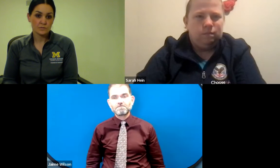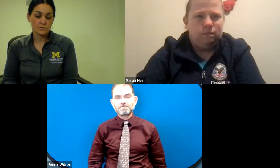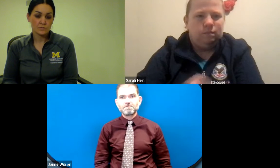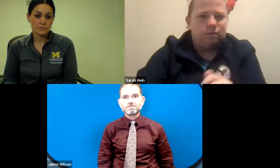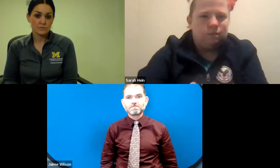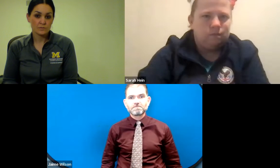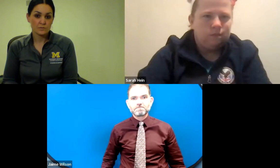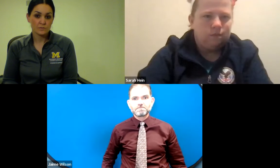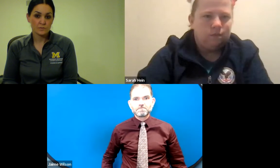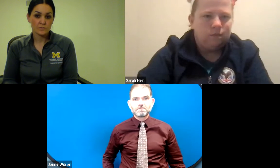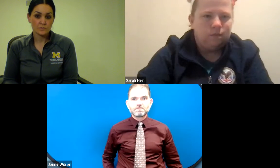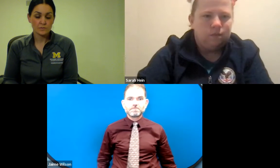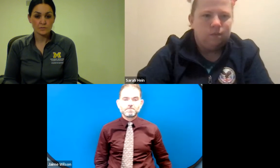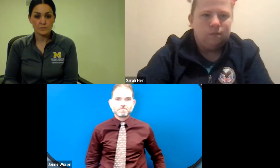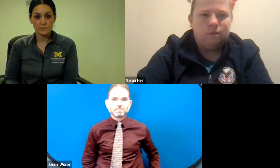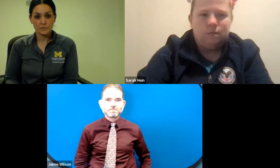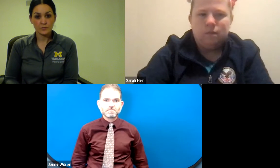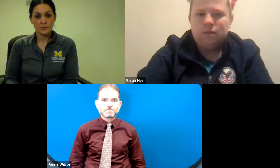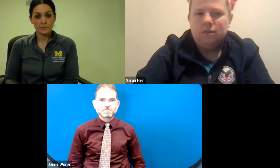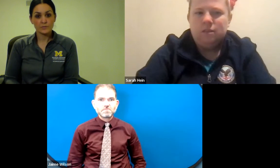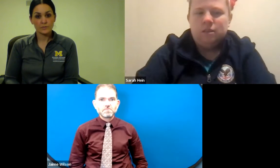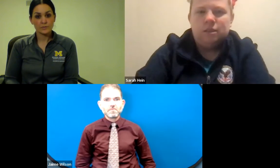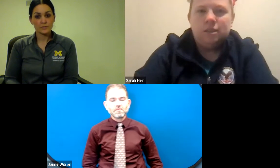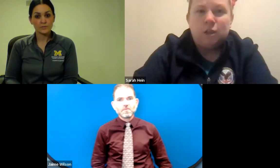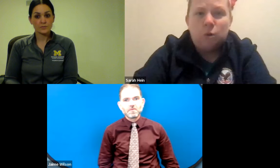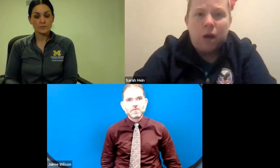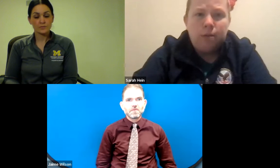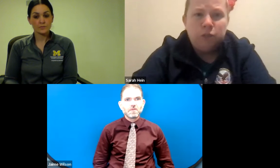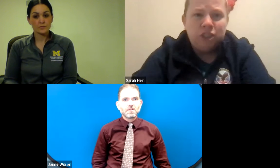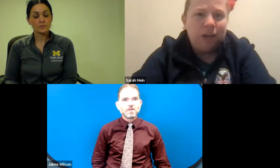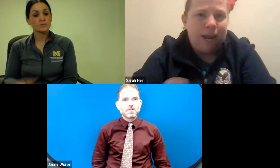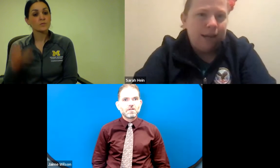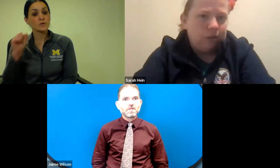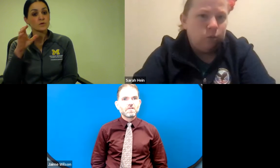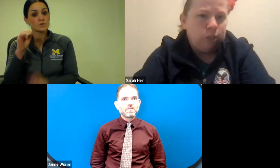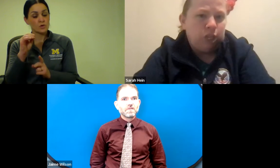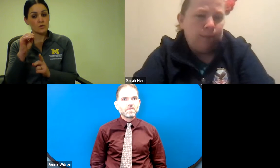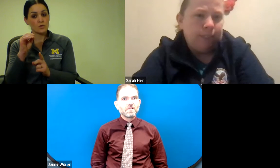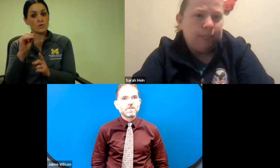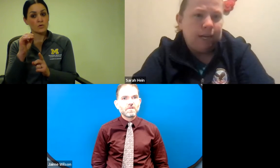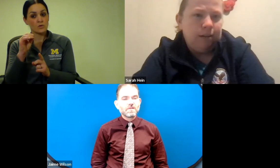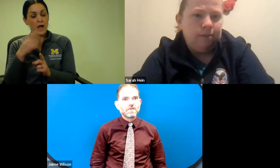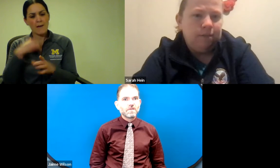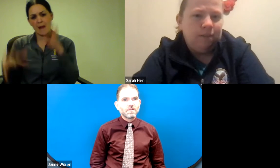ASL Interpreter: and begin to offer a treatment recommendation. Sarah Hein: So i'm just gonna add to a change that